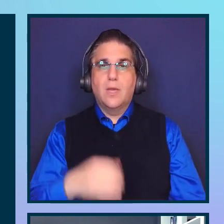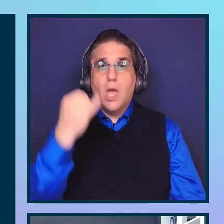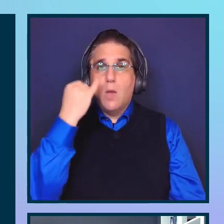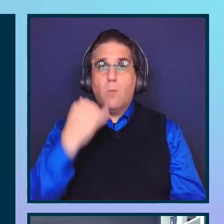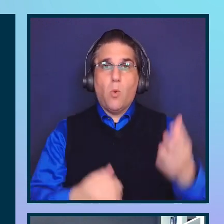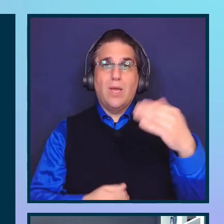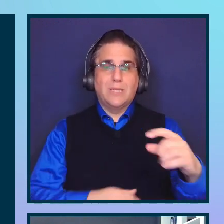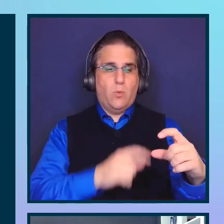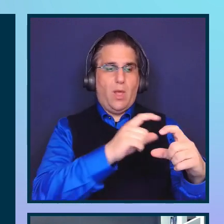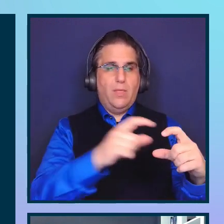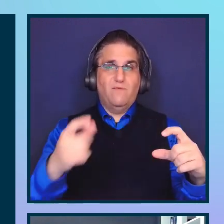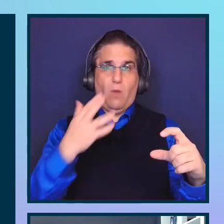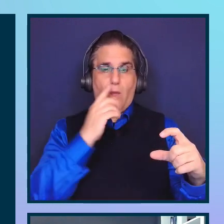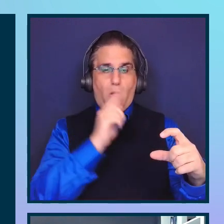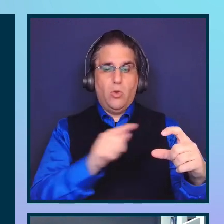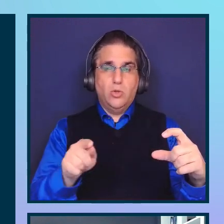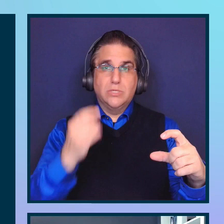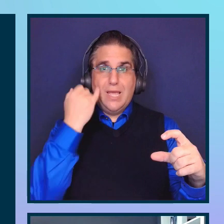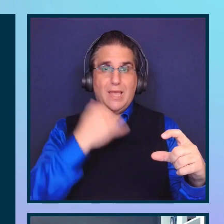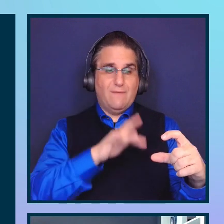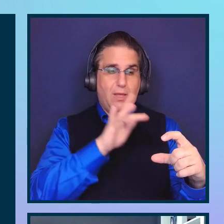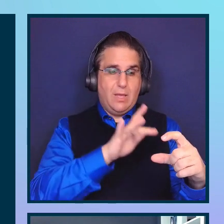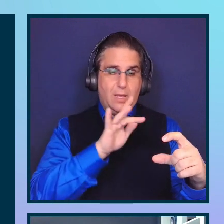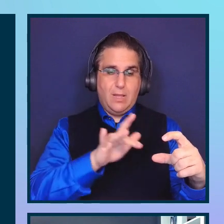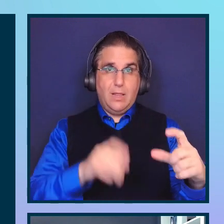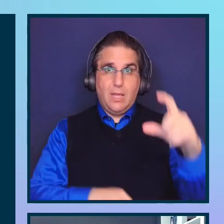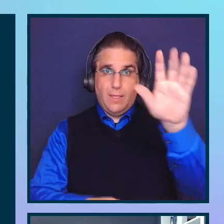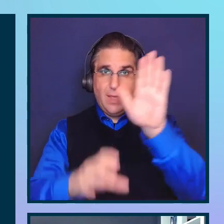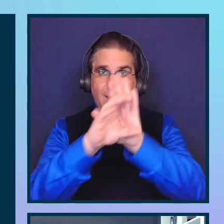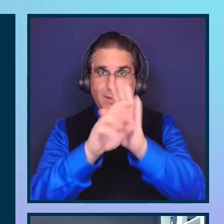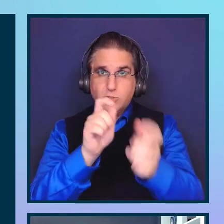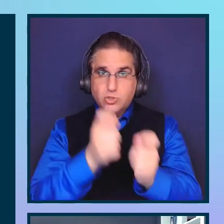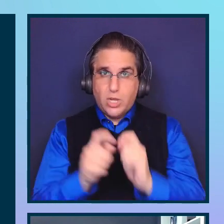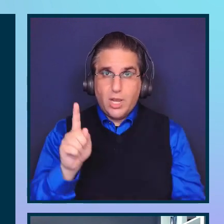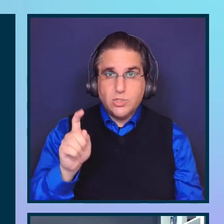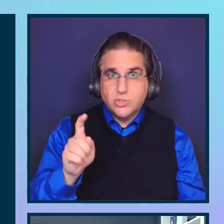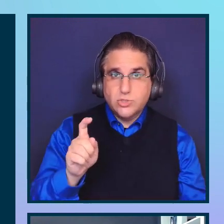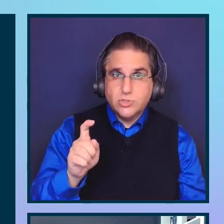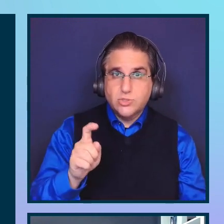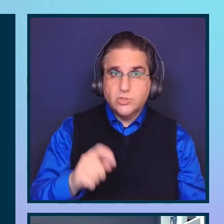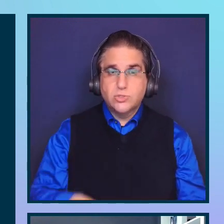Do we change now the image that is on the screen, right? So if I'm seeing pink, when I click in red,